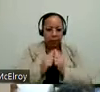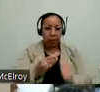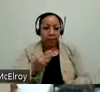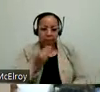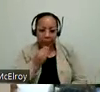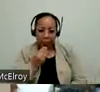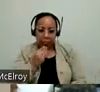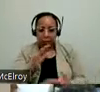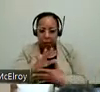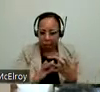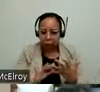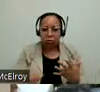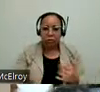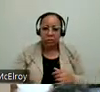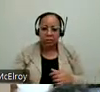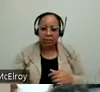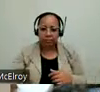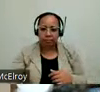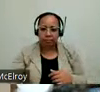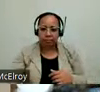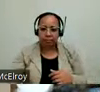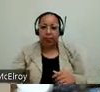with another option, to create a partnership. We are working on other